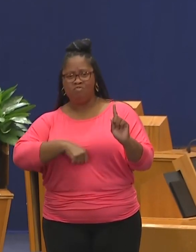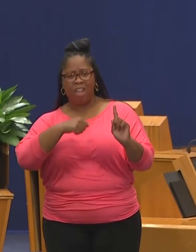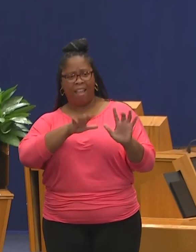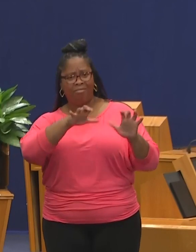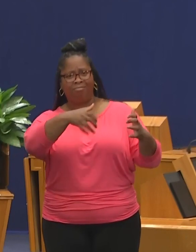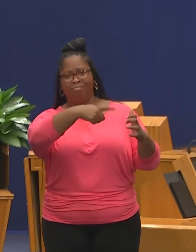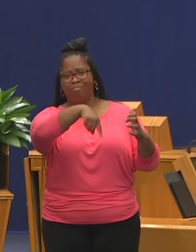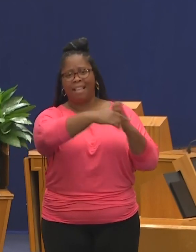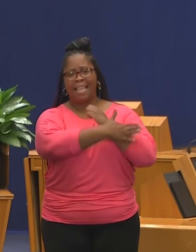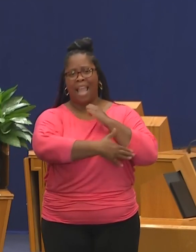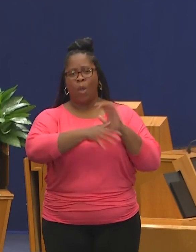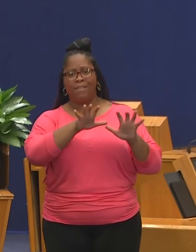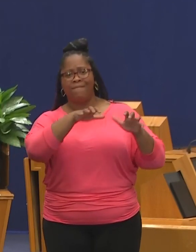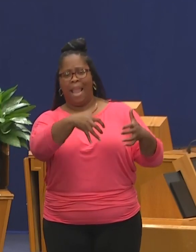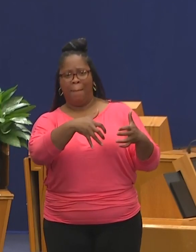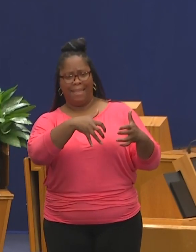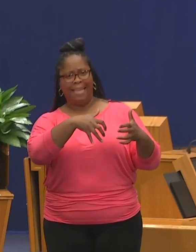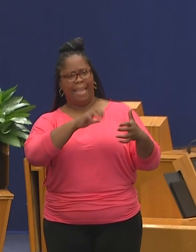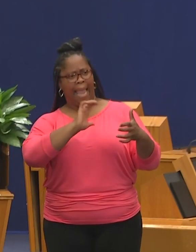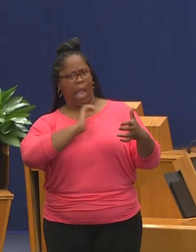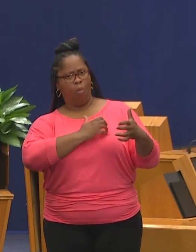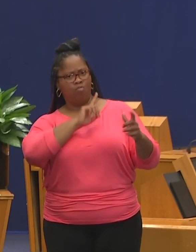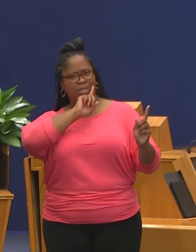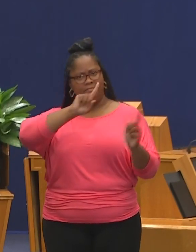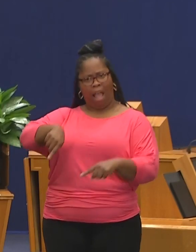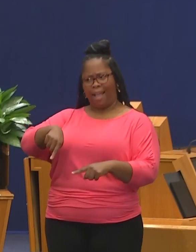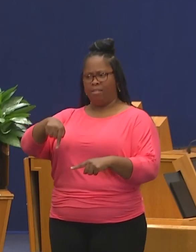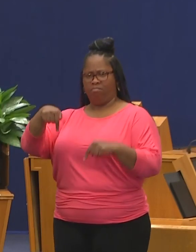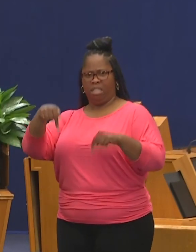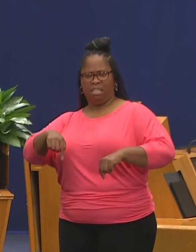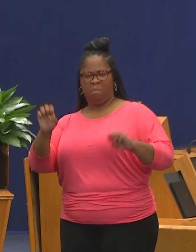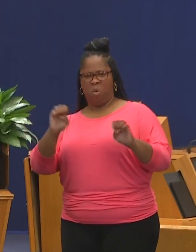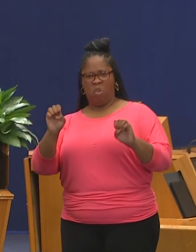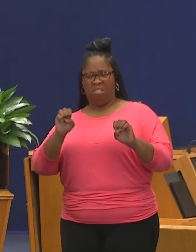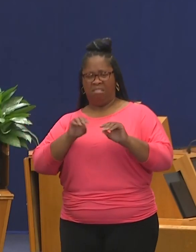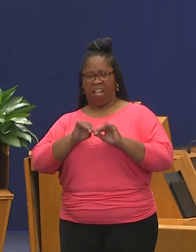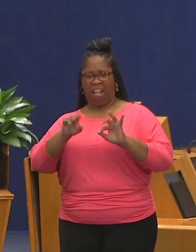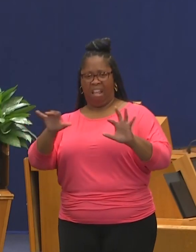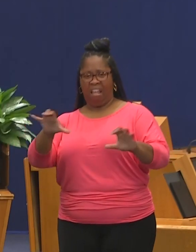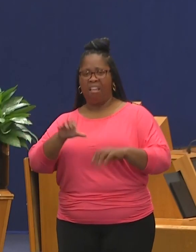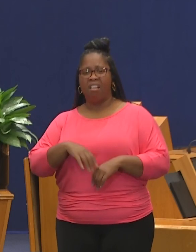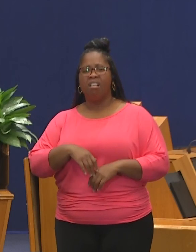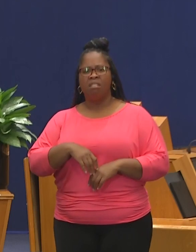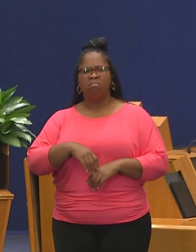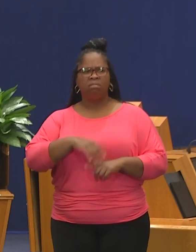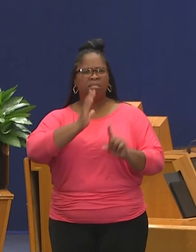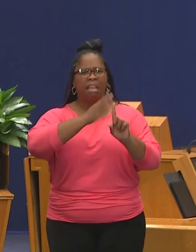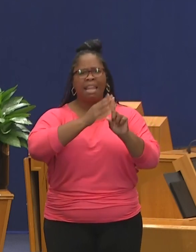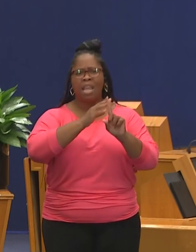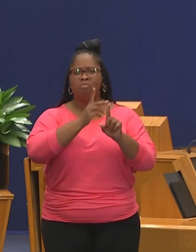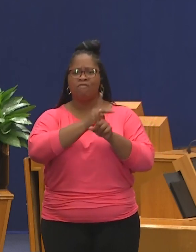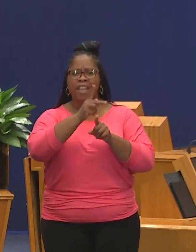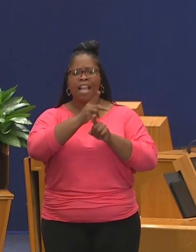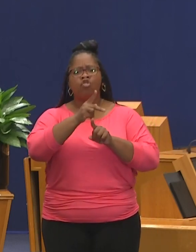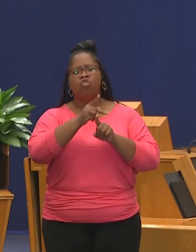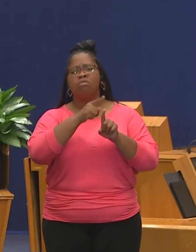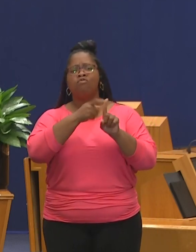AM OF OUR COUNTY FAMILY IN OUR RESPONSE TO THIS EMERGENCY AND ESPECIALLY THE DEDICATED